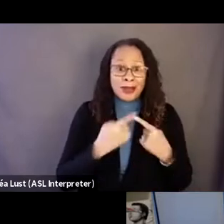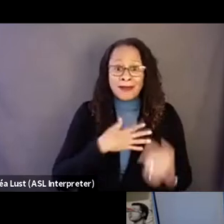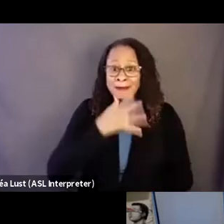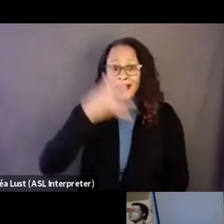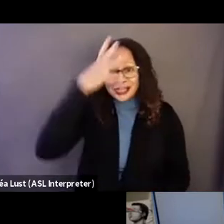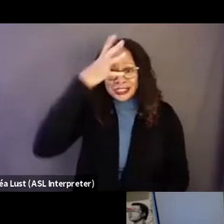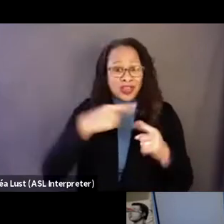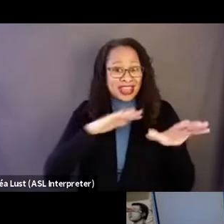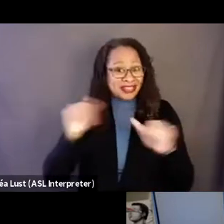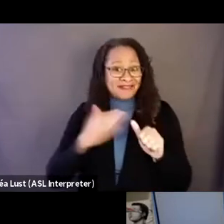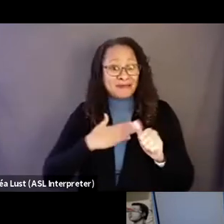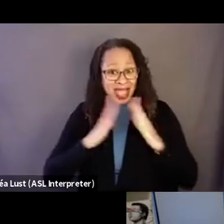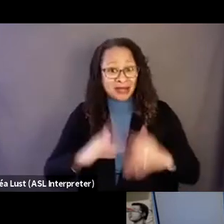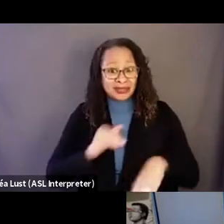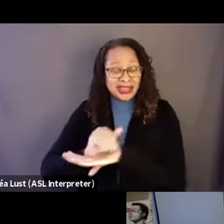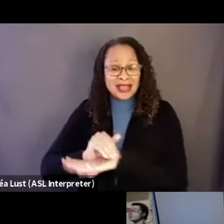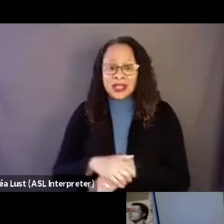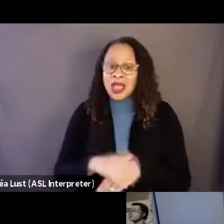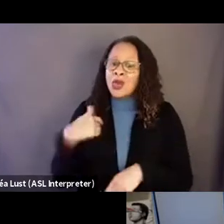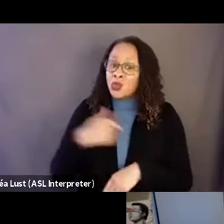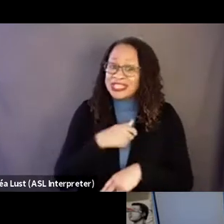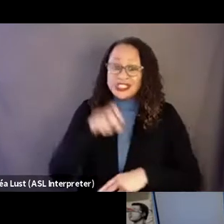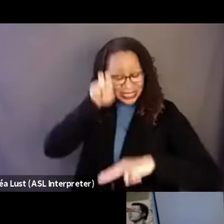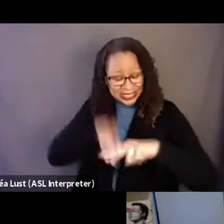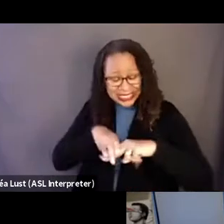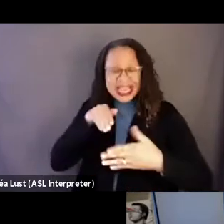Sit us at the table. You cannot tell us nothing.